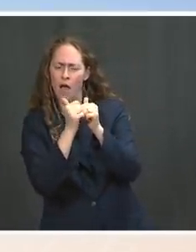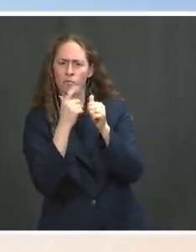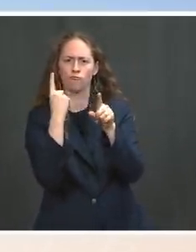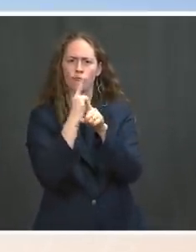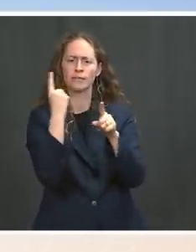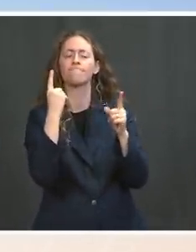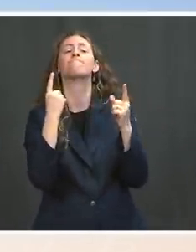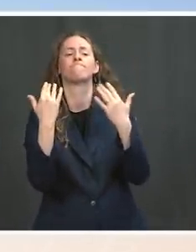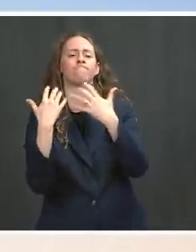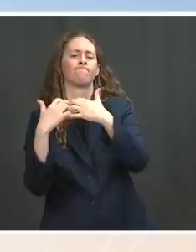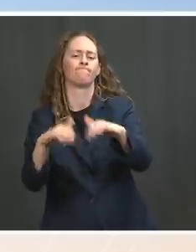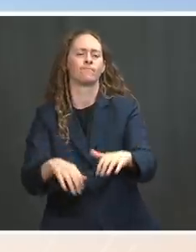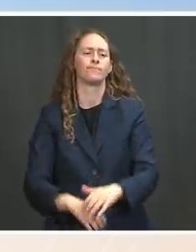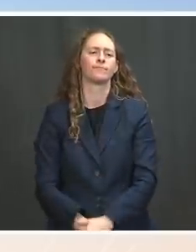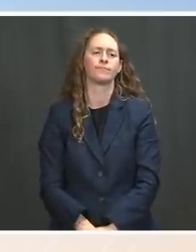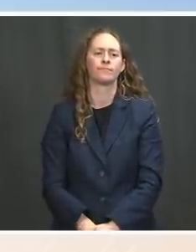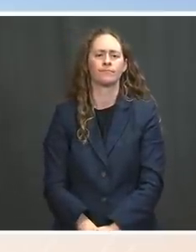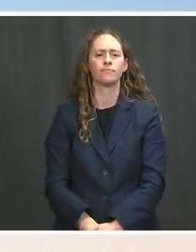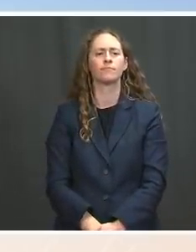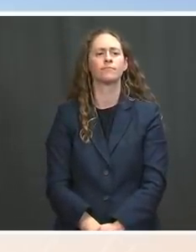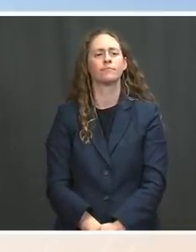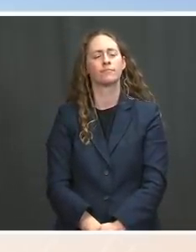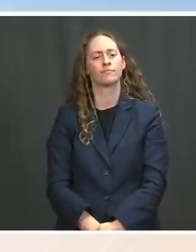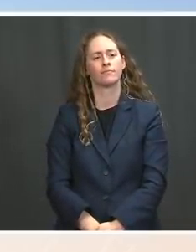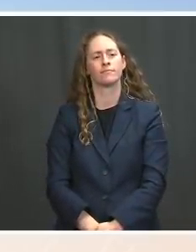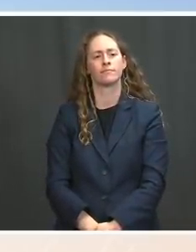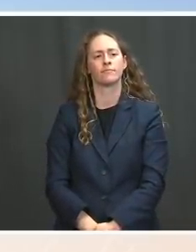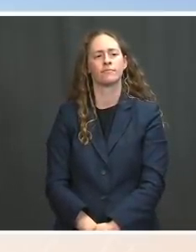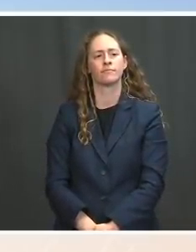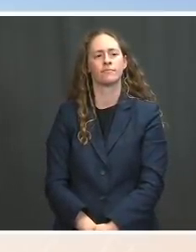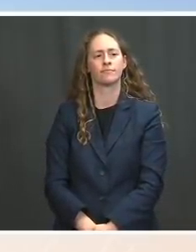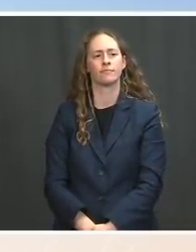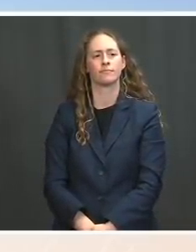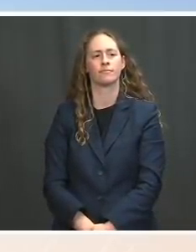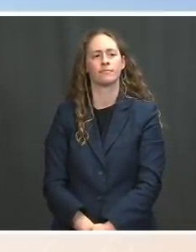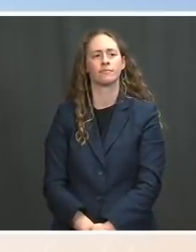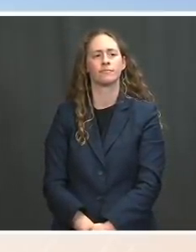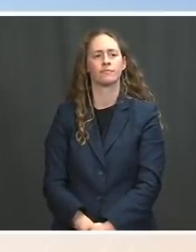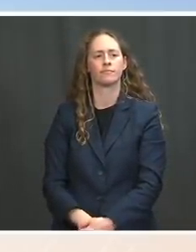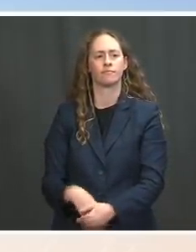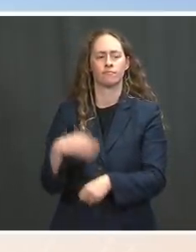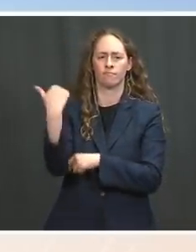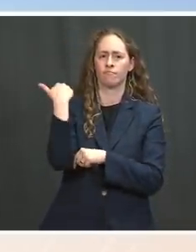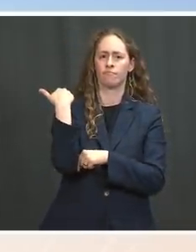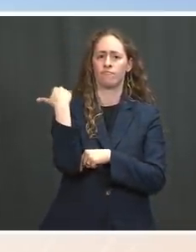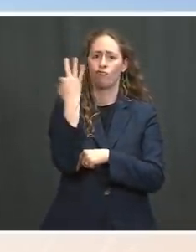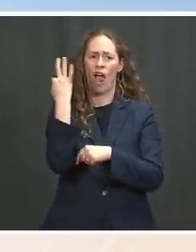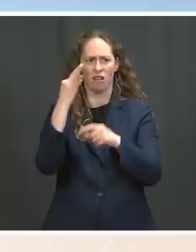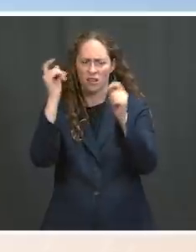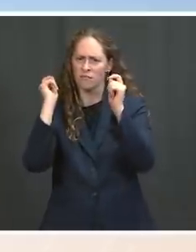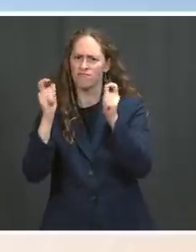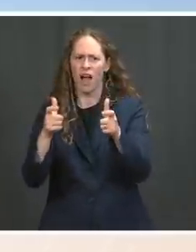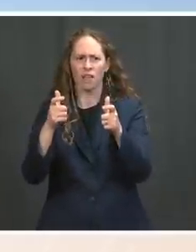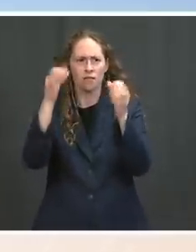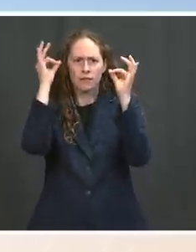and haven't been since -- even over the weekend -- in taking the steps that we need to mitigate any shortages, even things that could happen